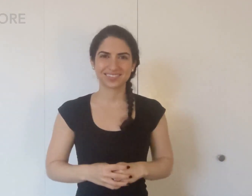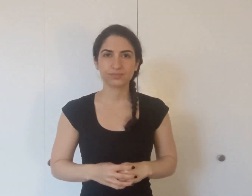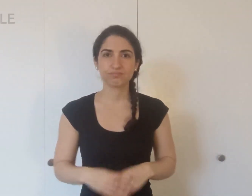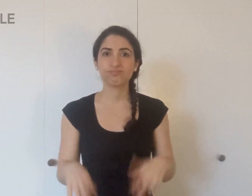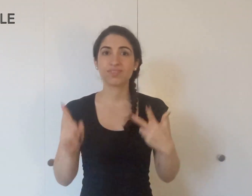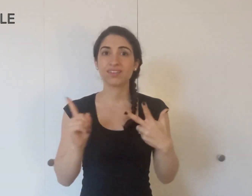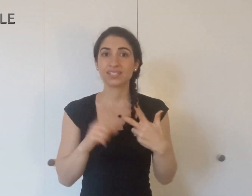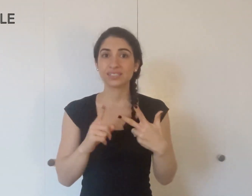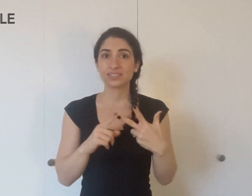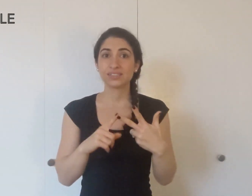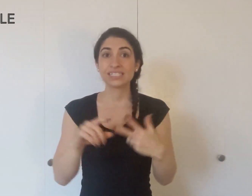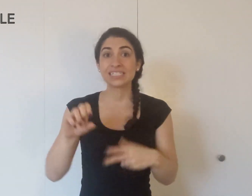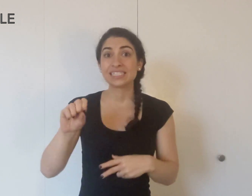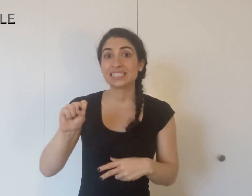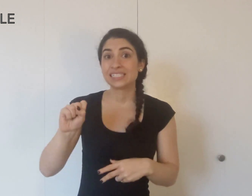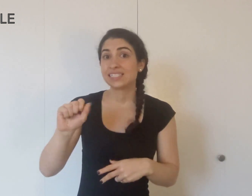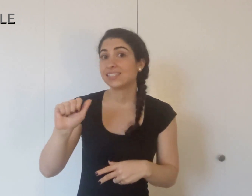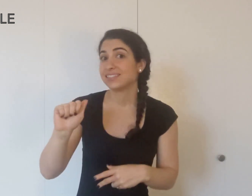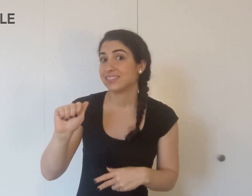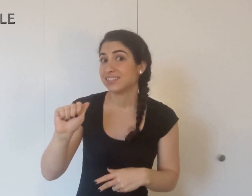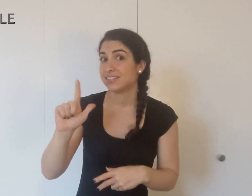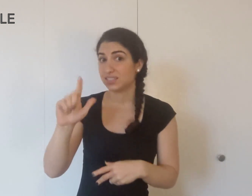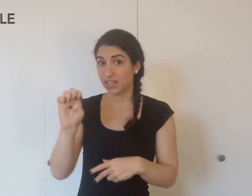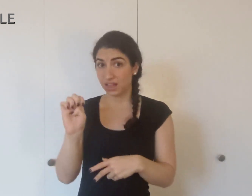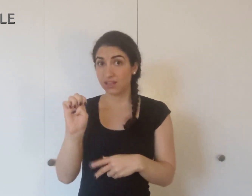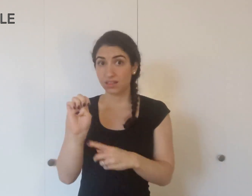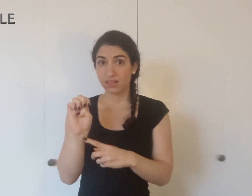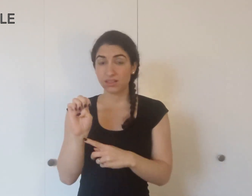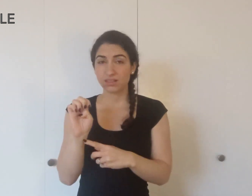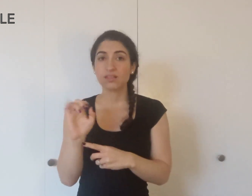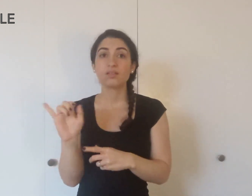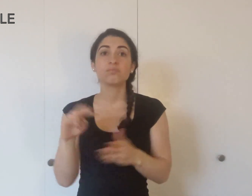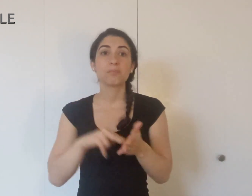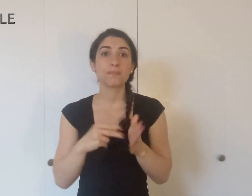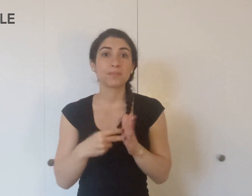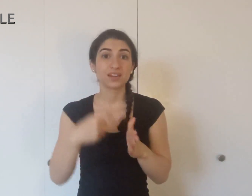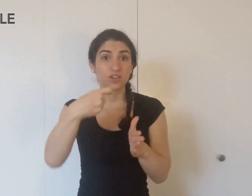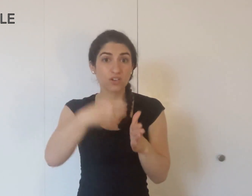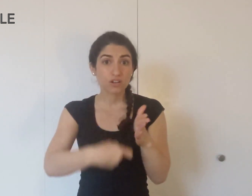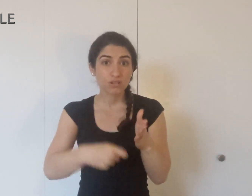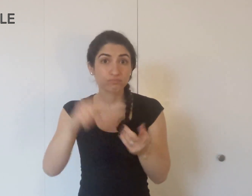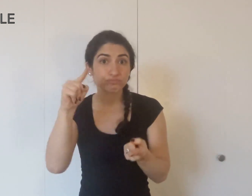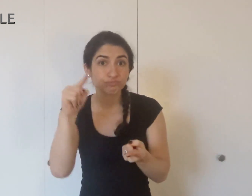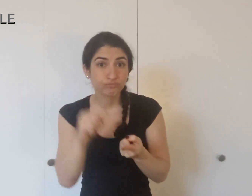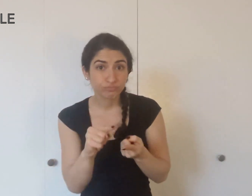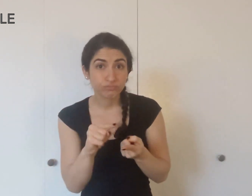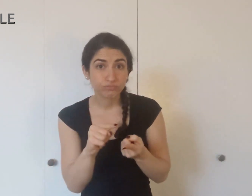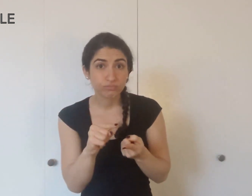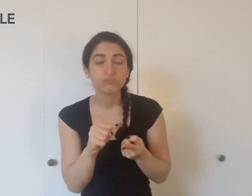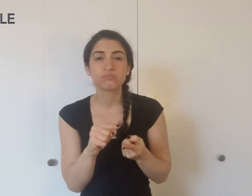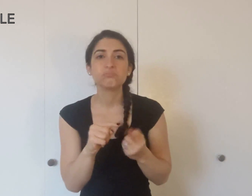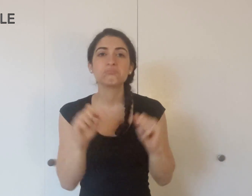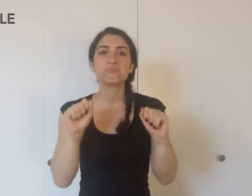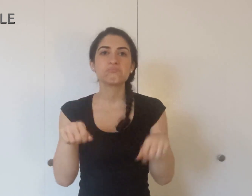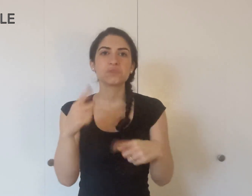The third sign: SALE, meaning the price is reduced,